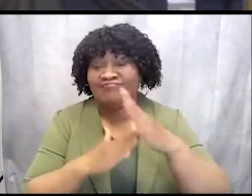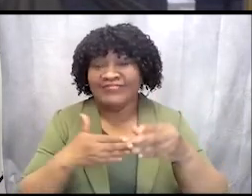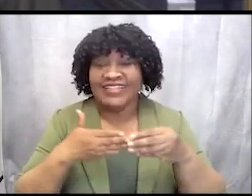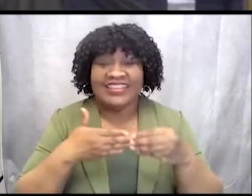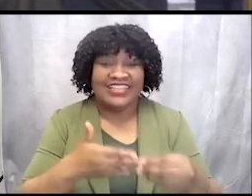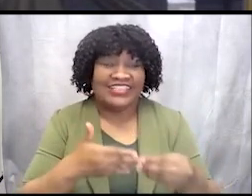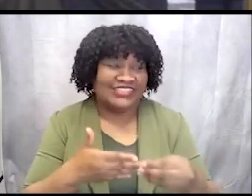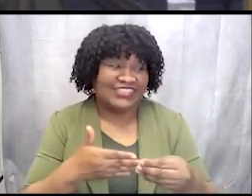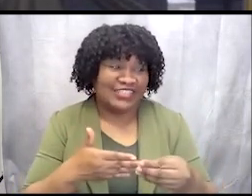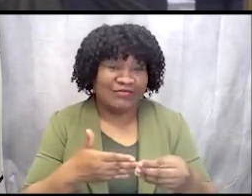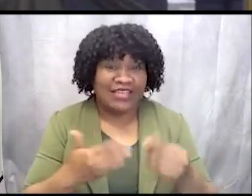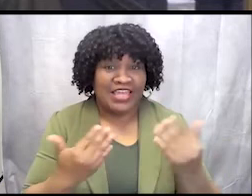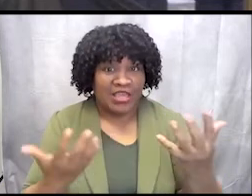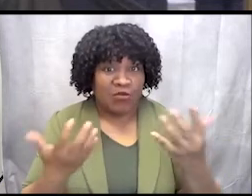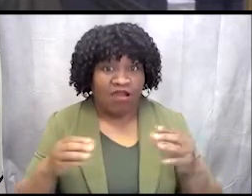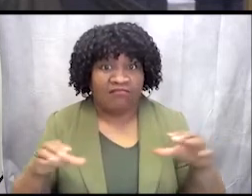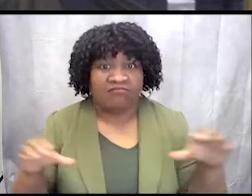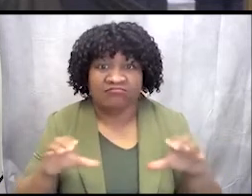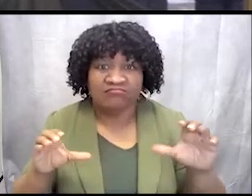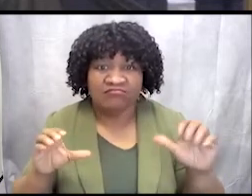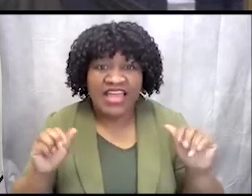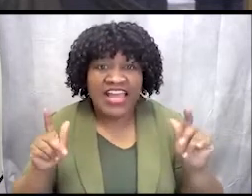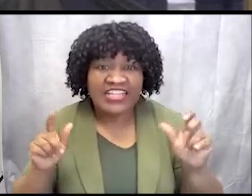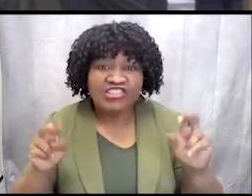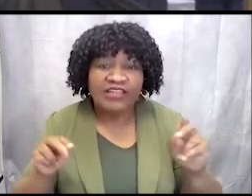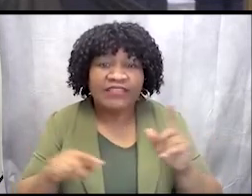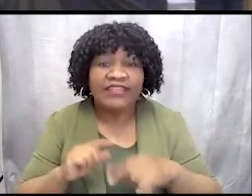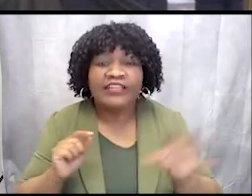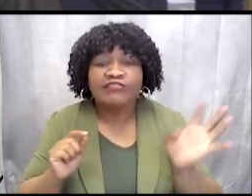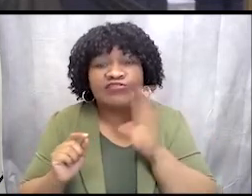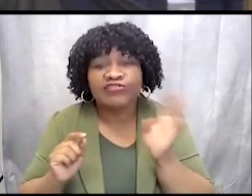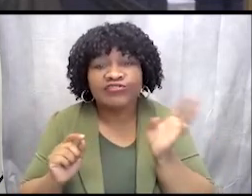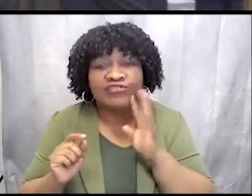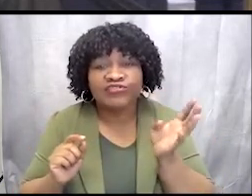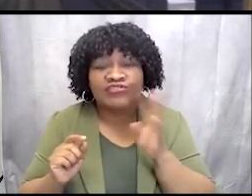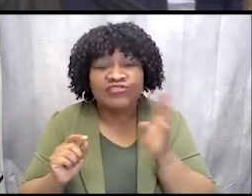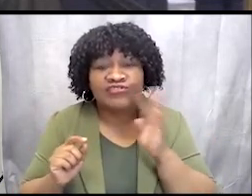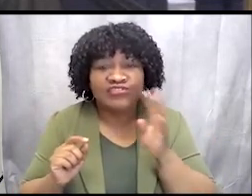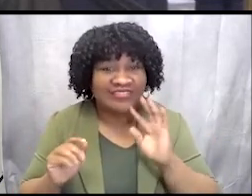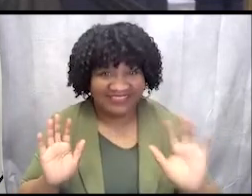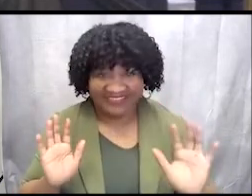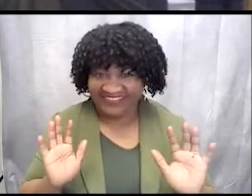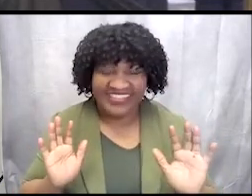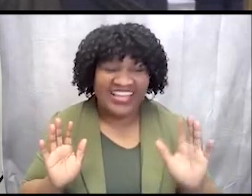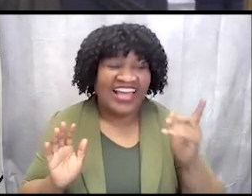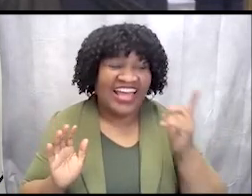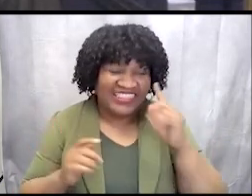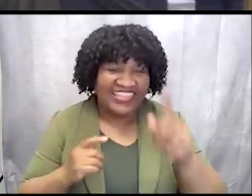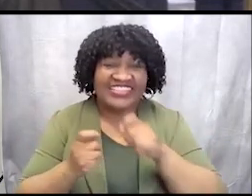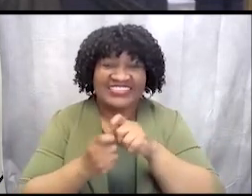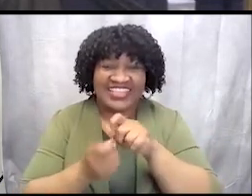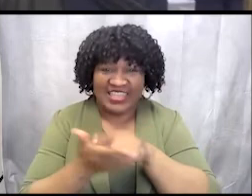that was more about action than about rhetoric and talk. And I think that that's exactly what we need now.